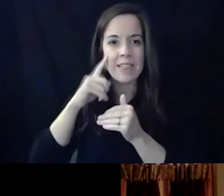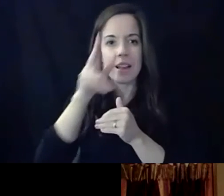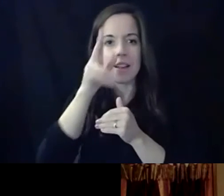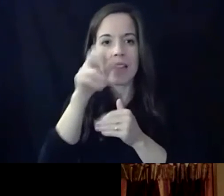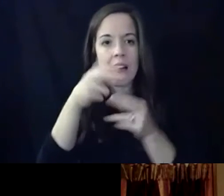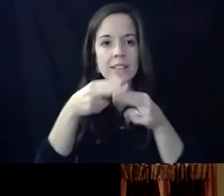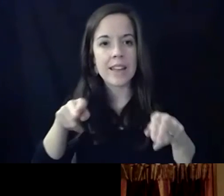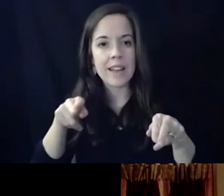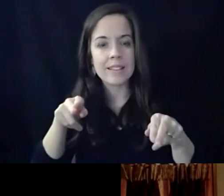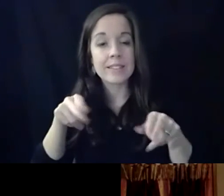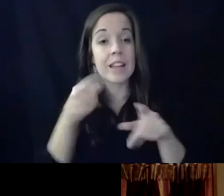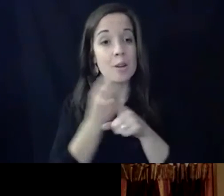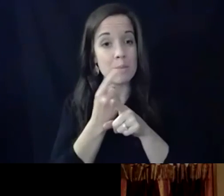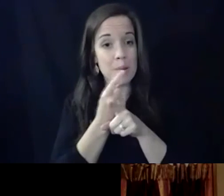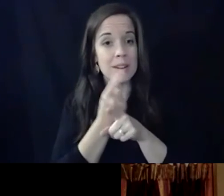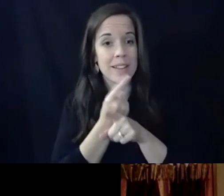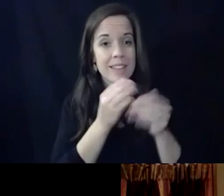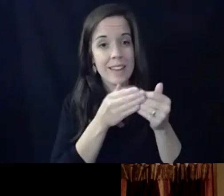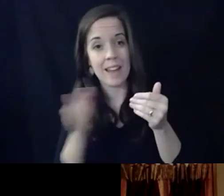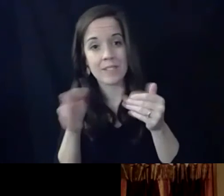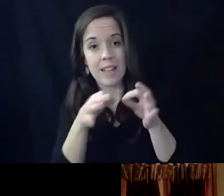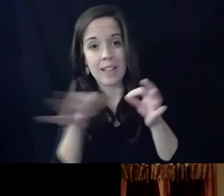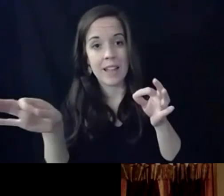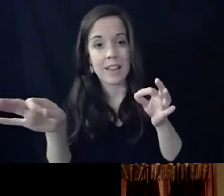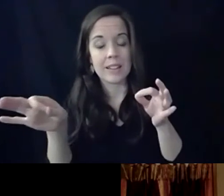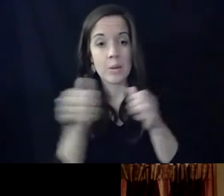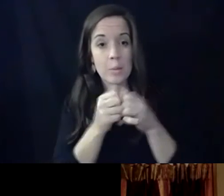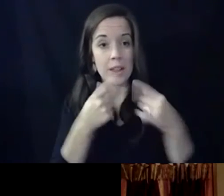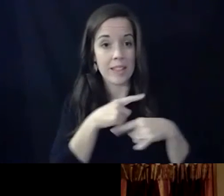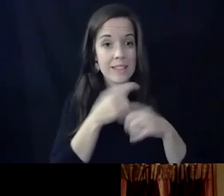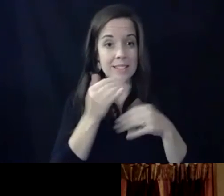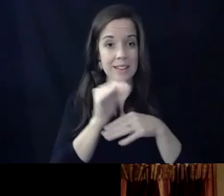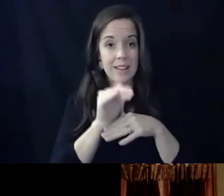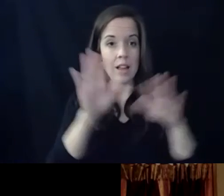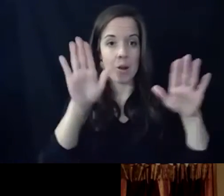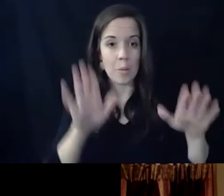following that line, we have with us tonight a wonderful poet dressed as a fly.